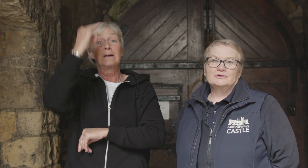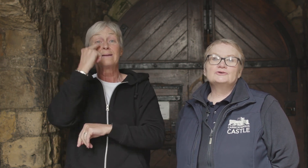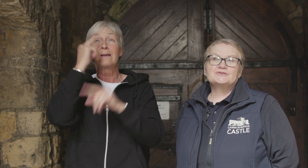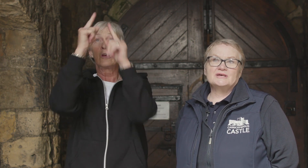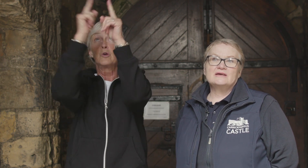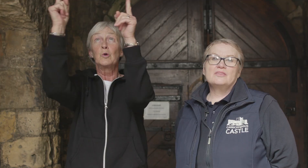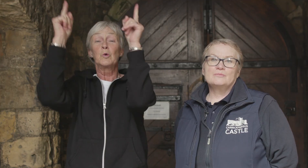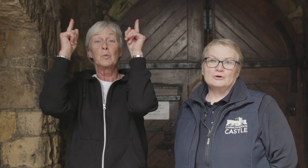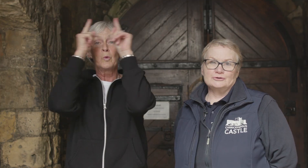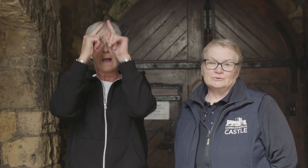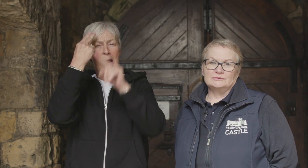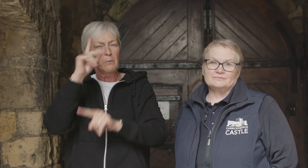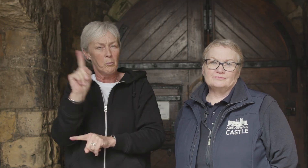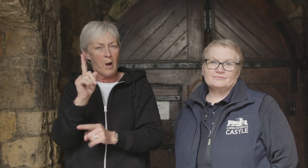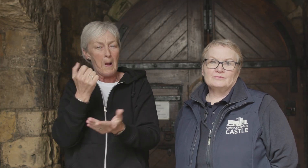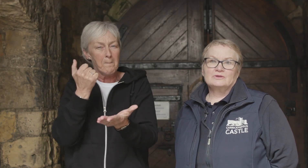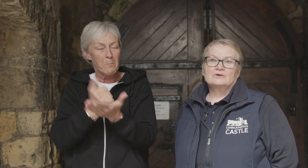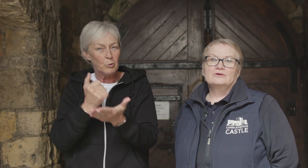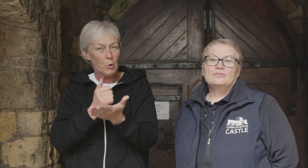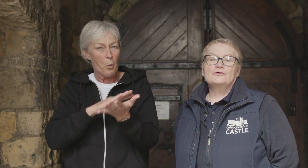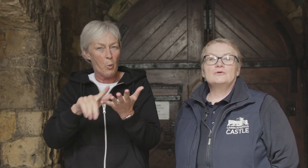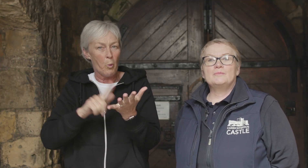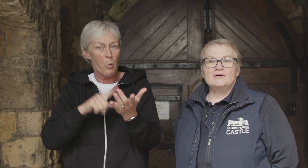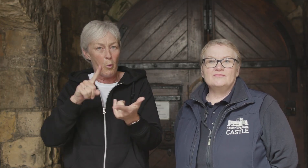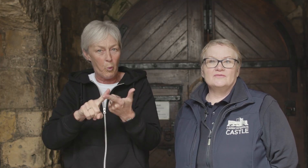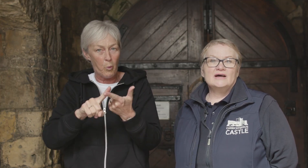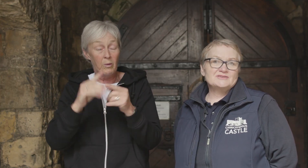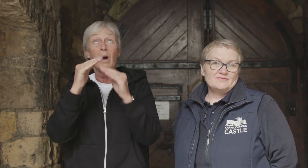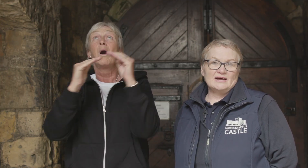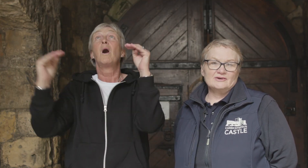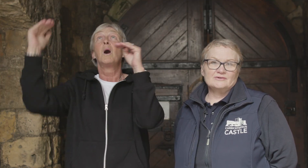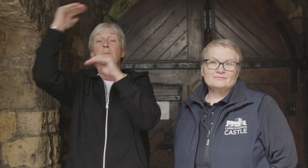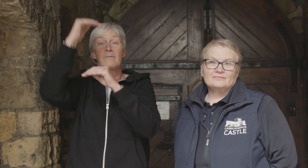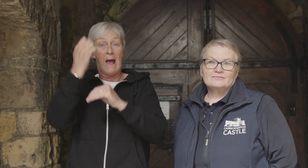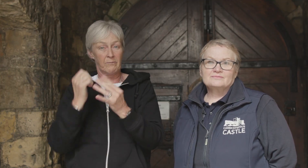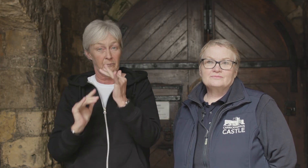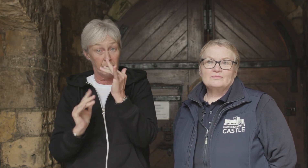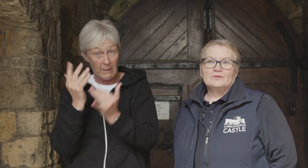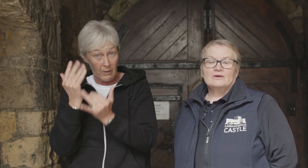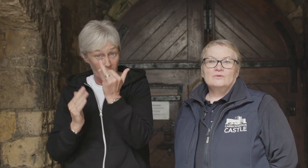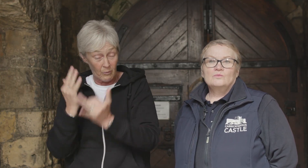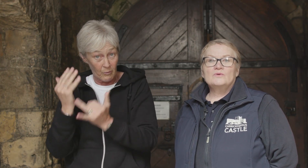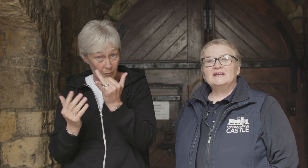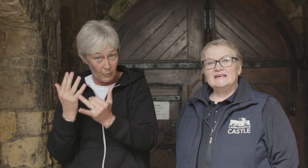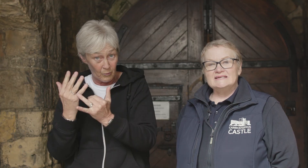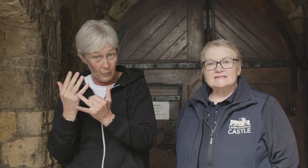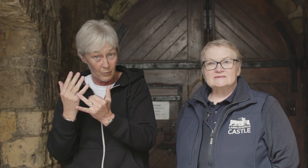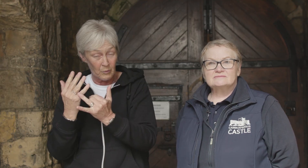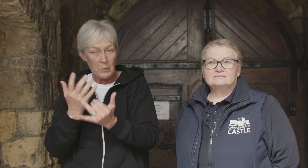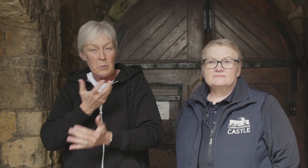you'll see the murder hole. The rim above has a fire where they could heat